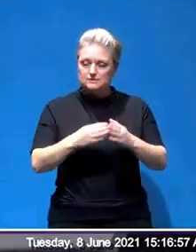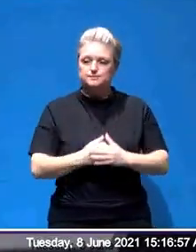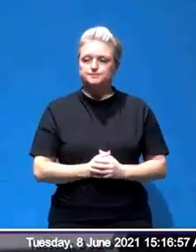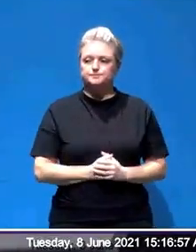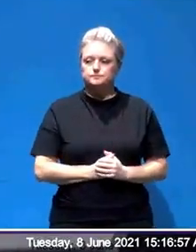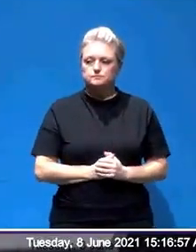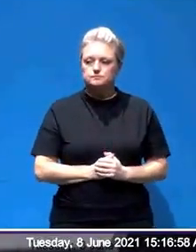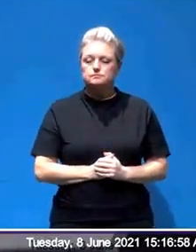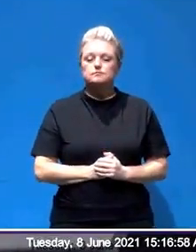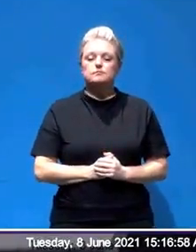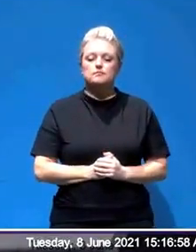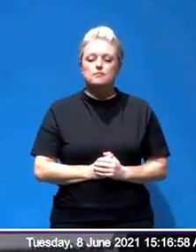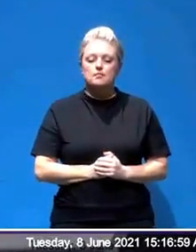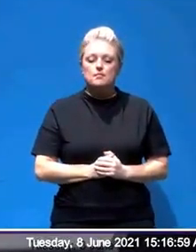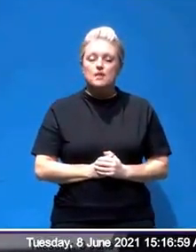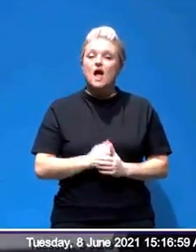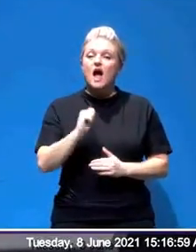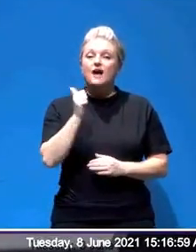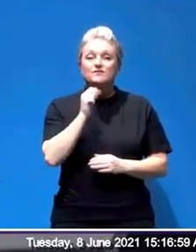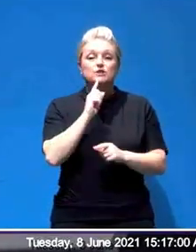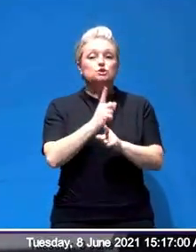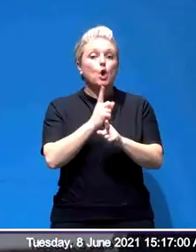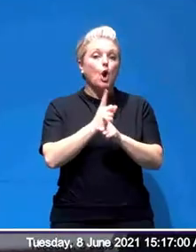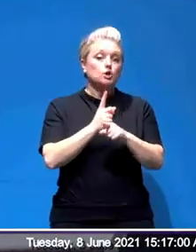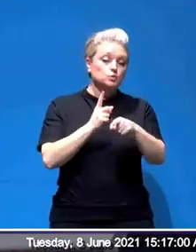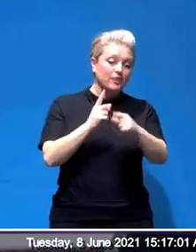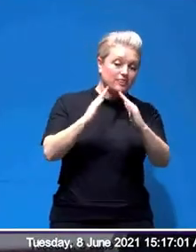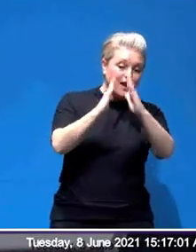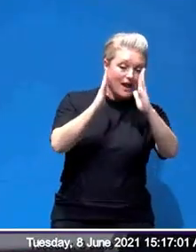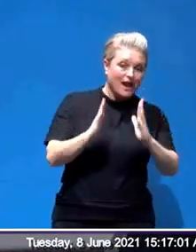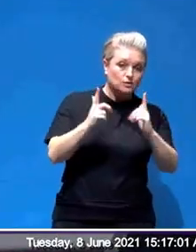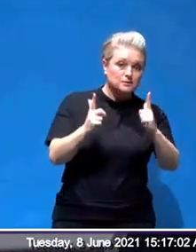I did talk to the manager who was responsible for the site at the time, to